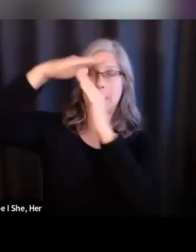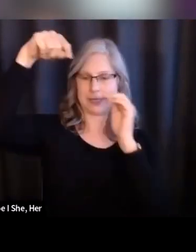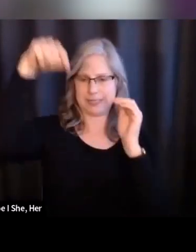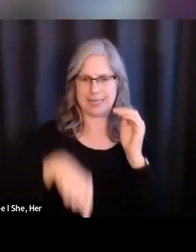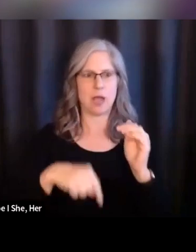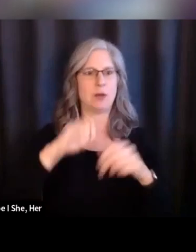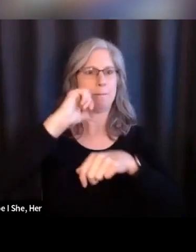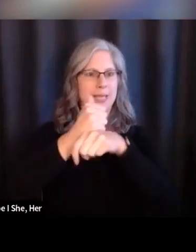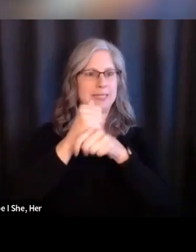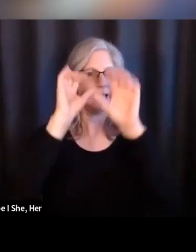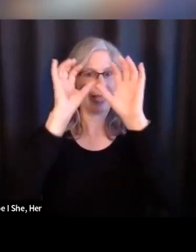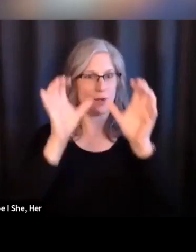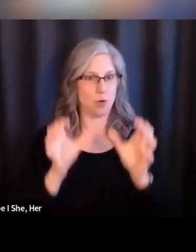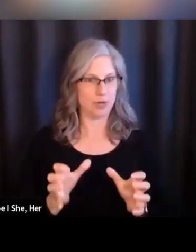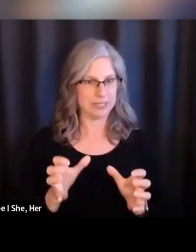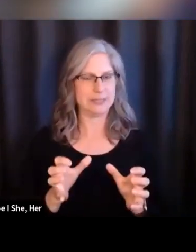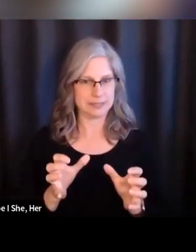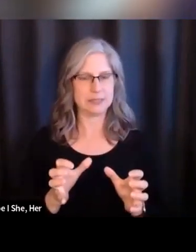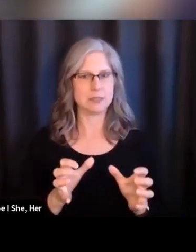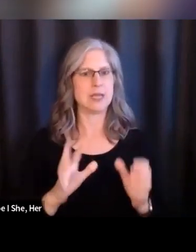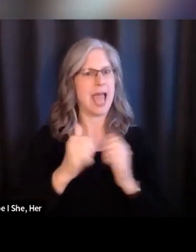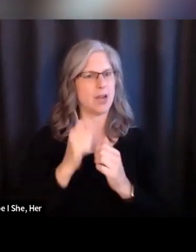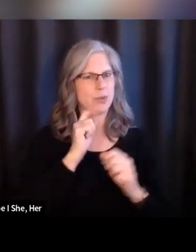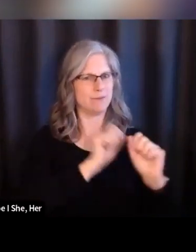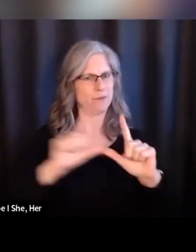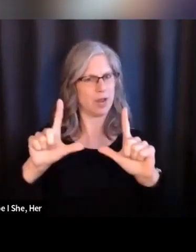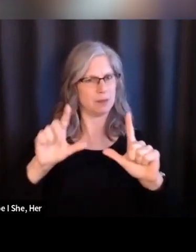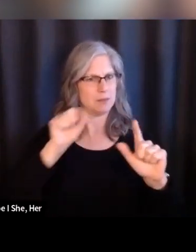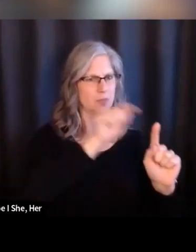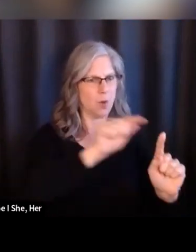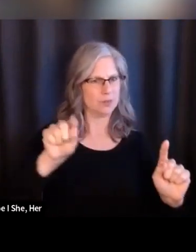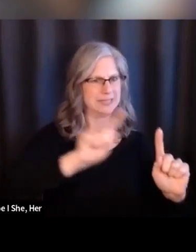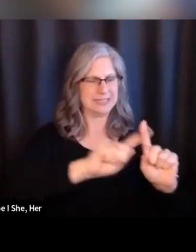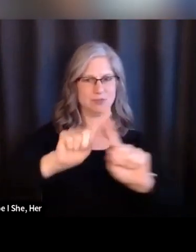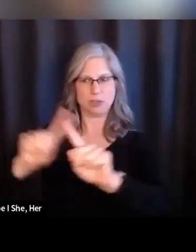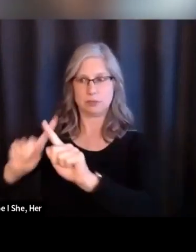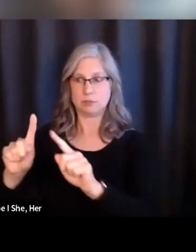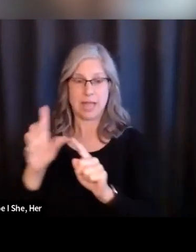And then how we then frame those differences really can matter for, you know,